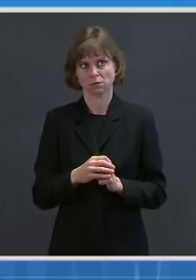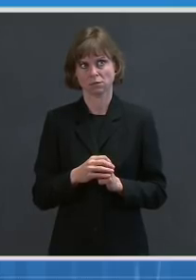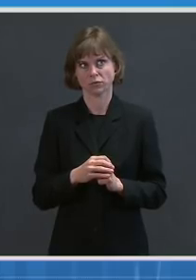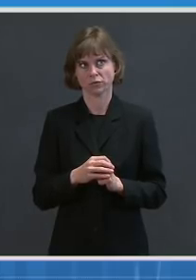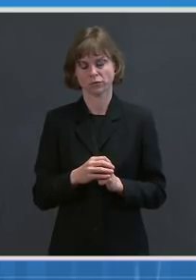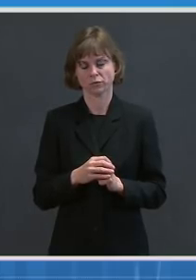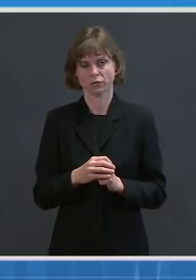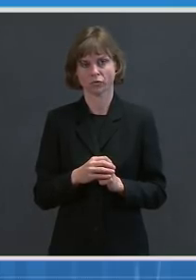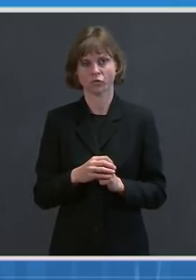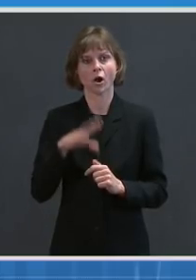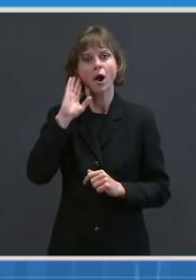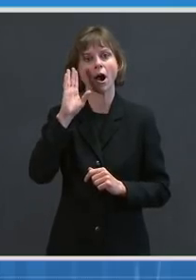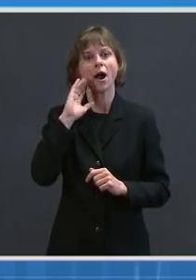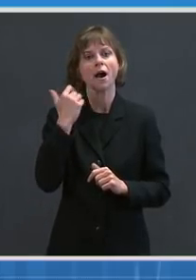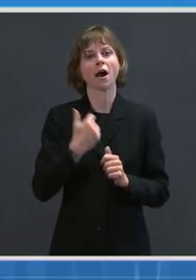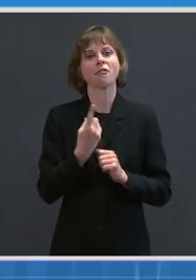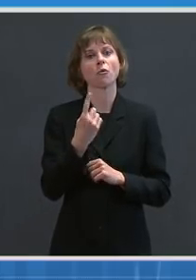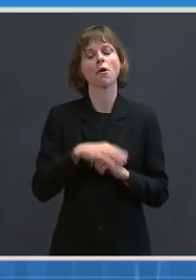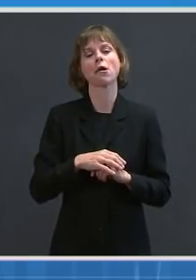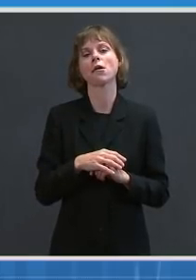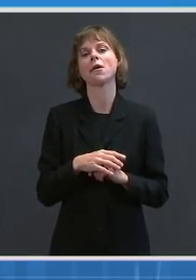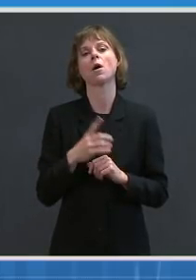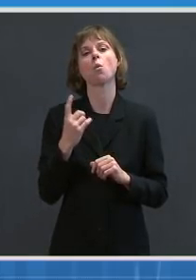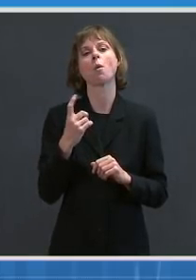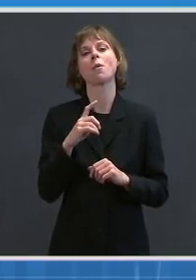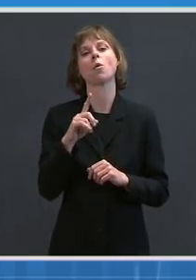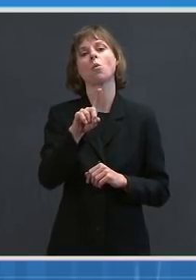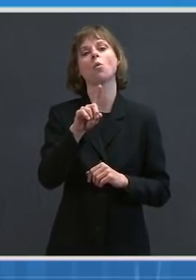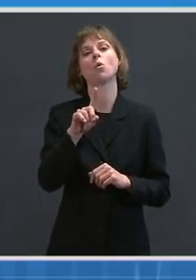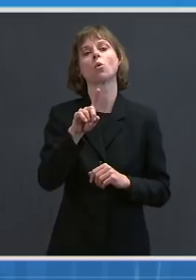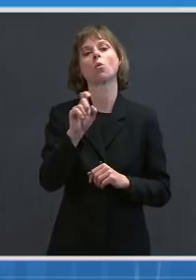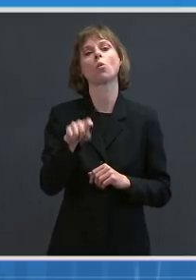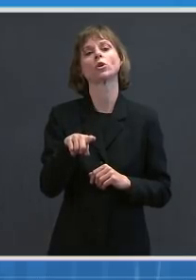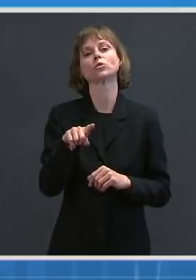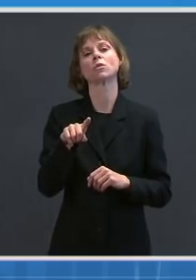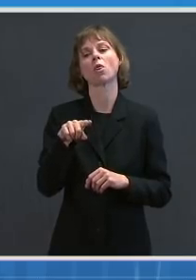The Press: Hi, everybody. One more question on the states that are reducing their own restrictions.